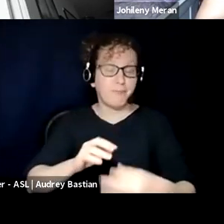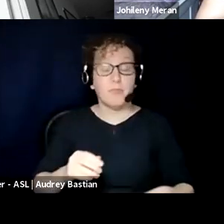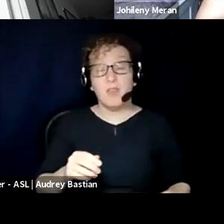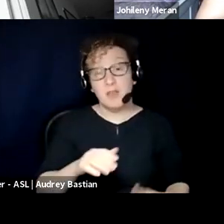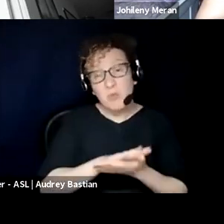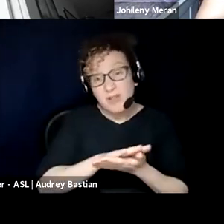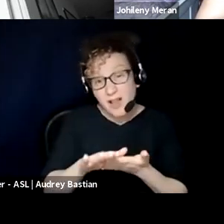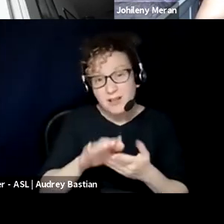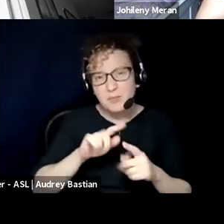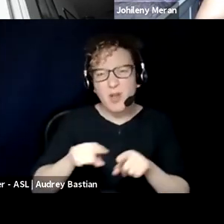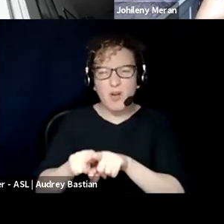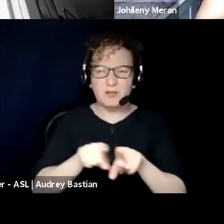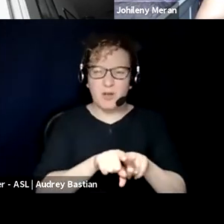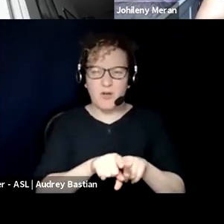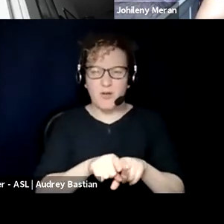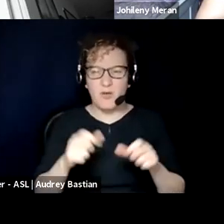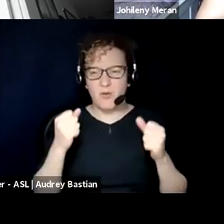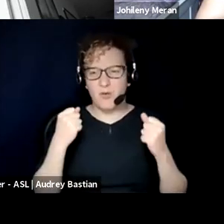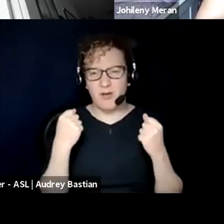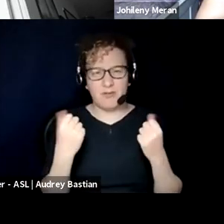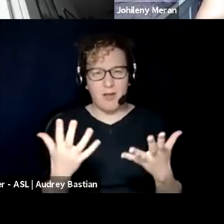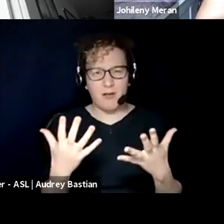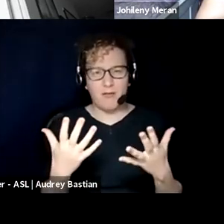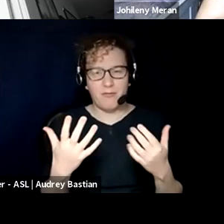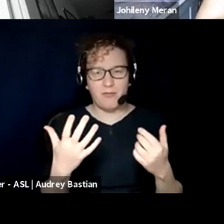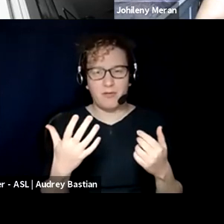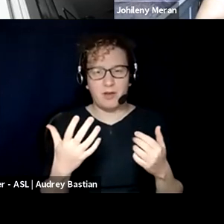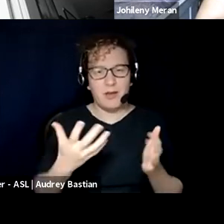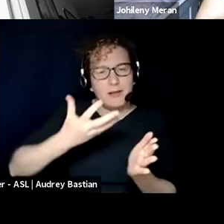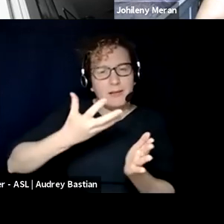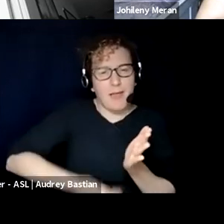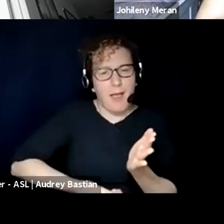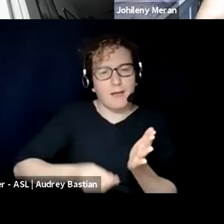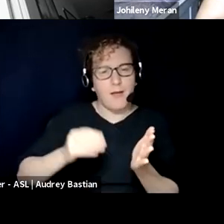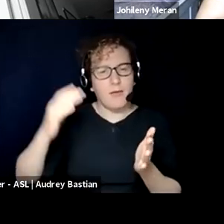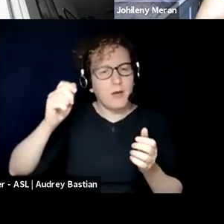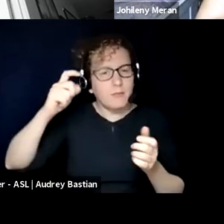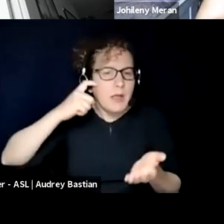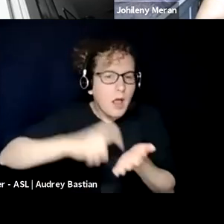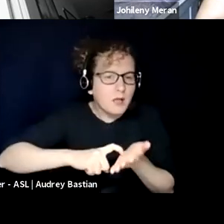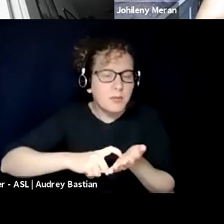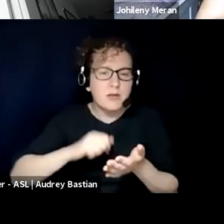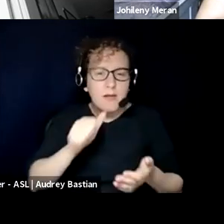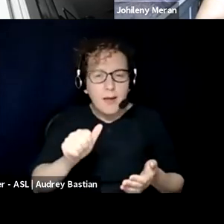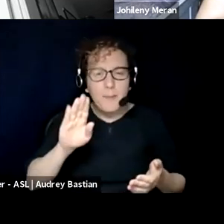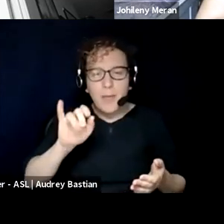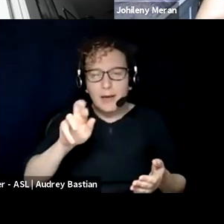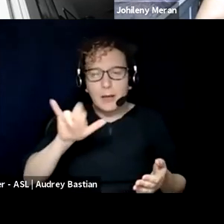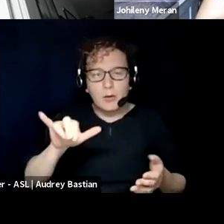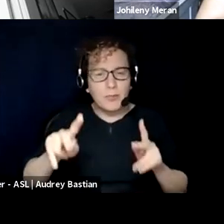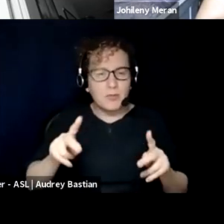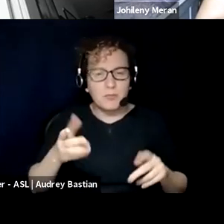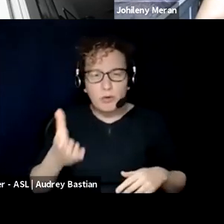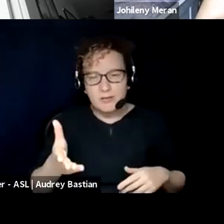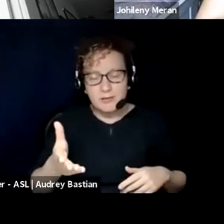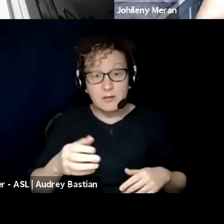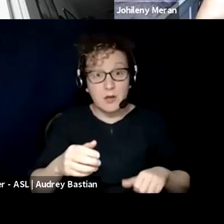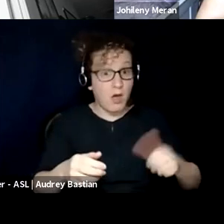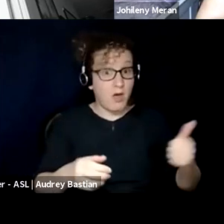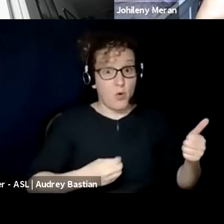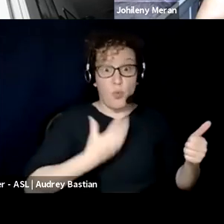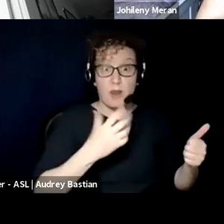But there was also a lot of lack of acknowledgment of nonbinary people's presence even like the other White nonbinary person there,